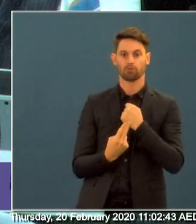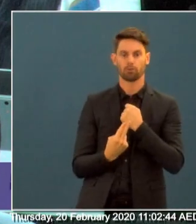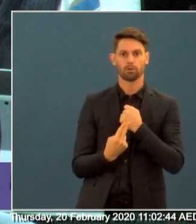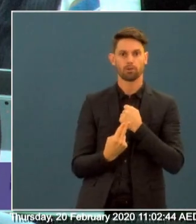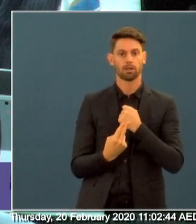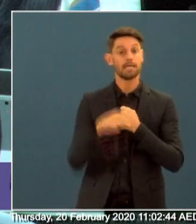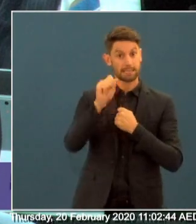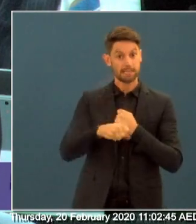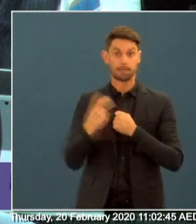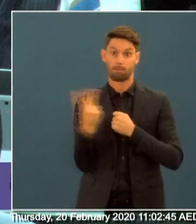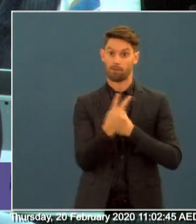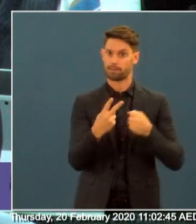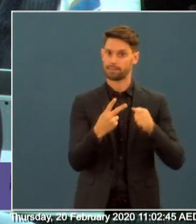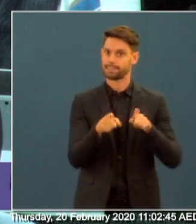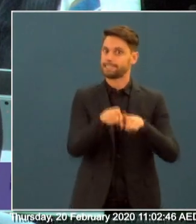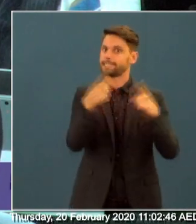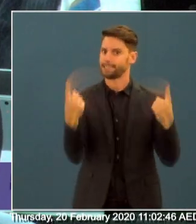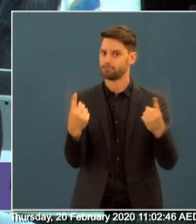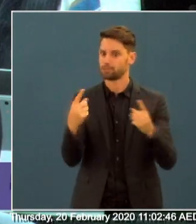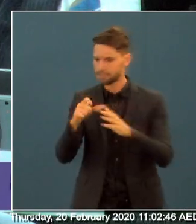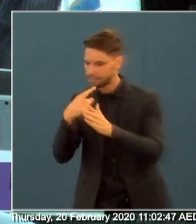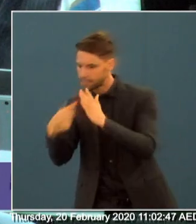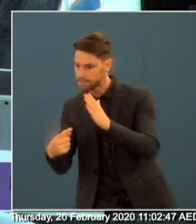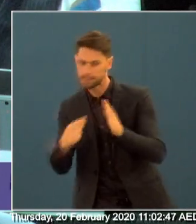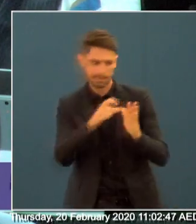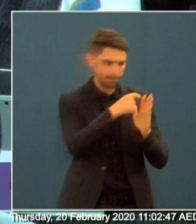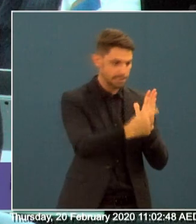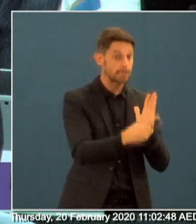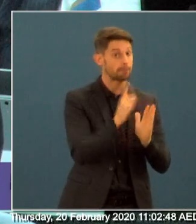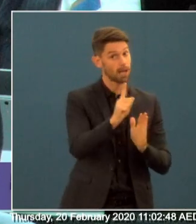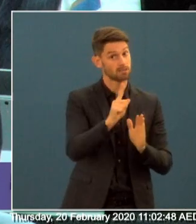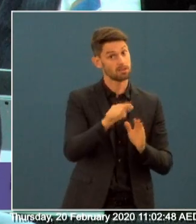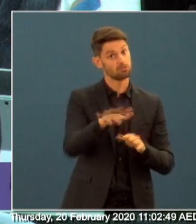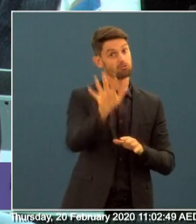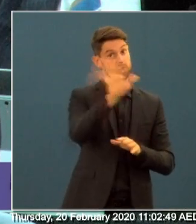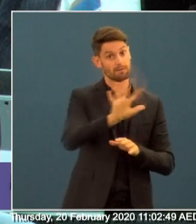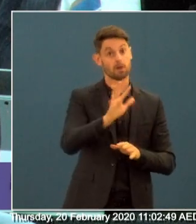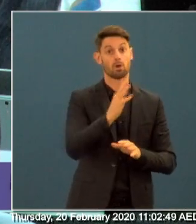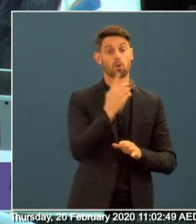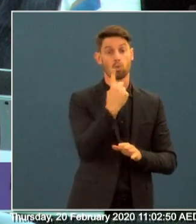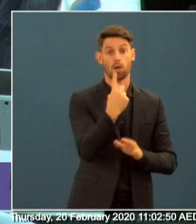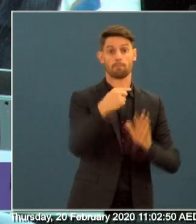are separate developmental conditions, approximately 1.08 people in every thousand